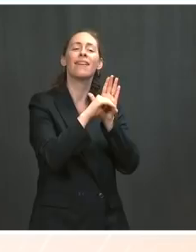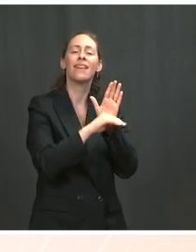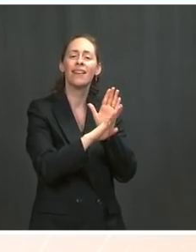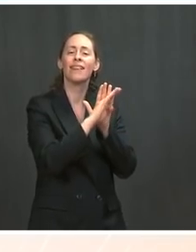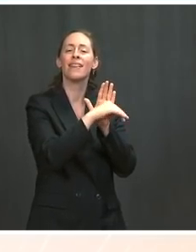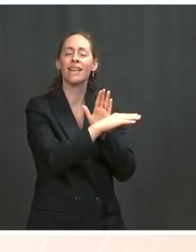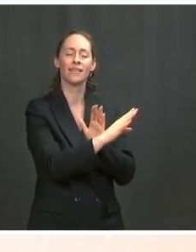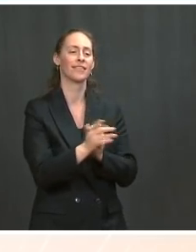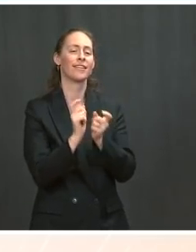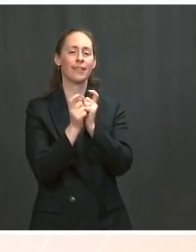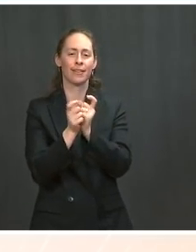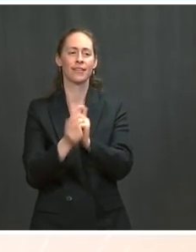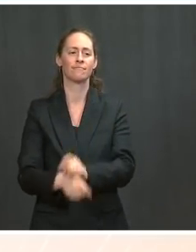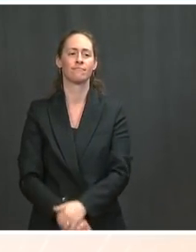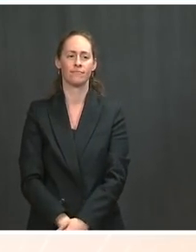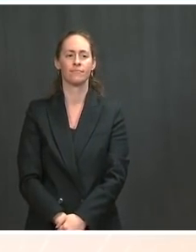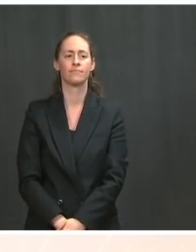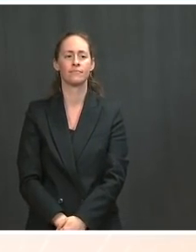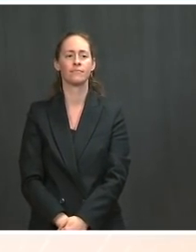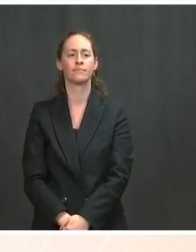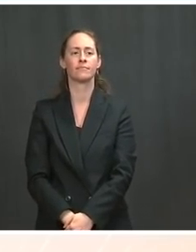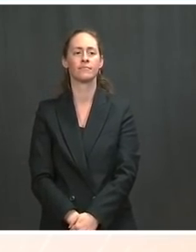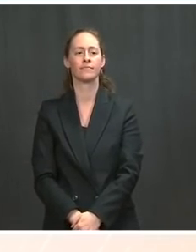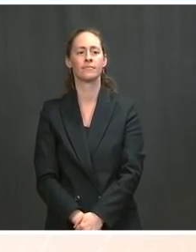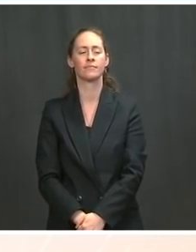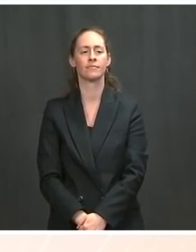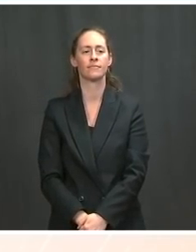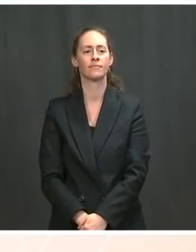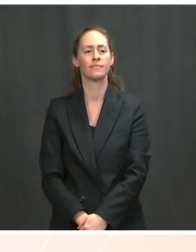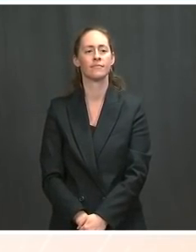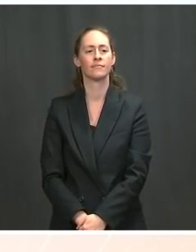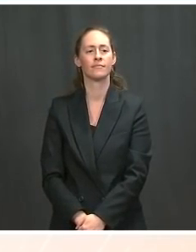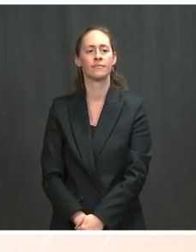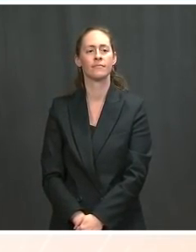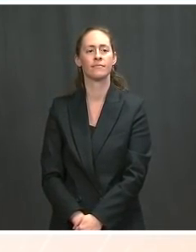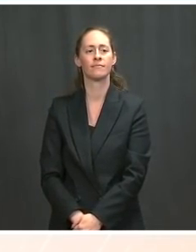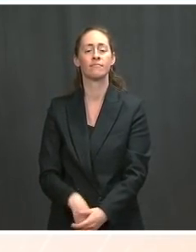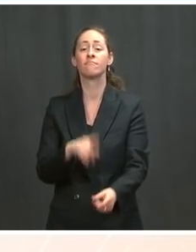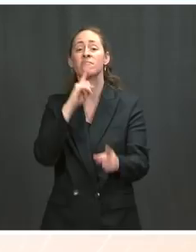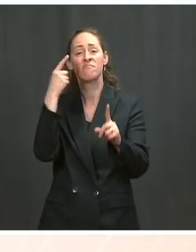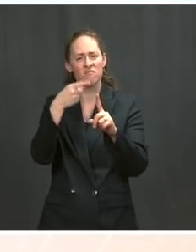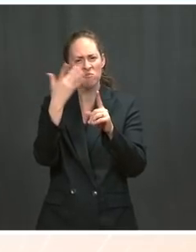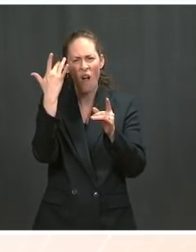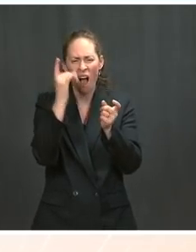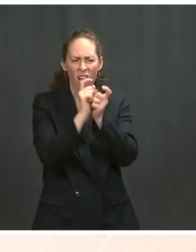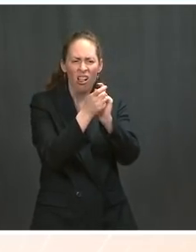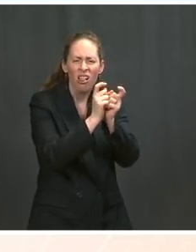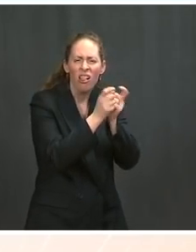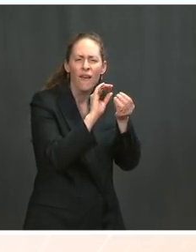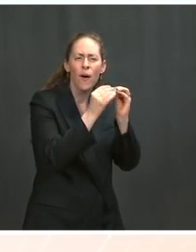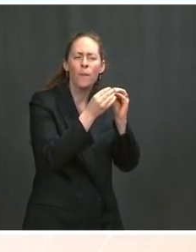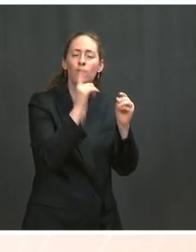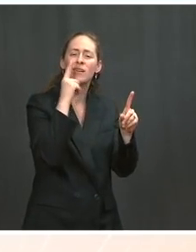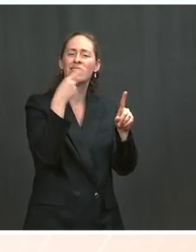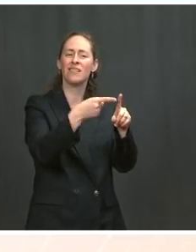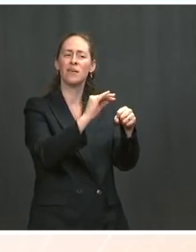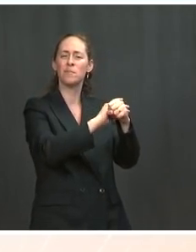even just the last month in the number of people who have been vaccinated as -- as a -- in comparison with what the numbers were in the week